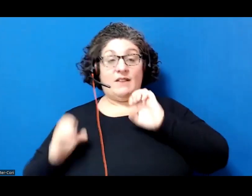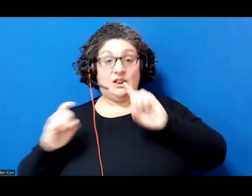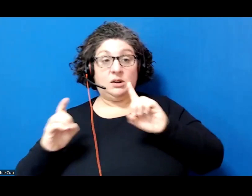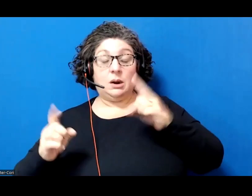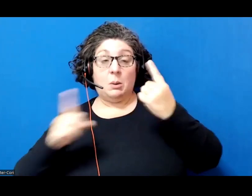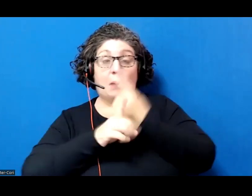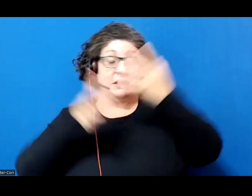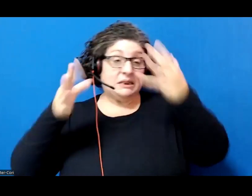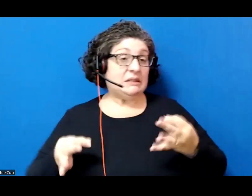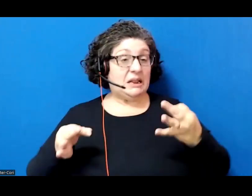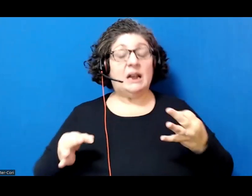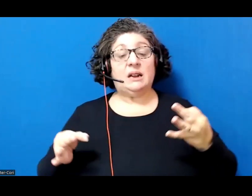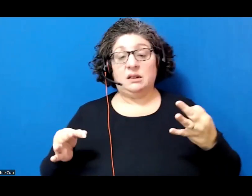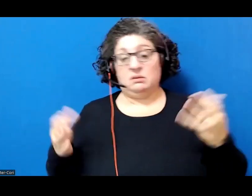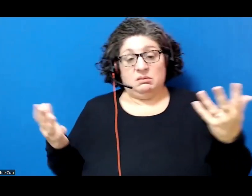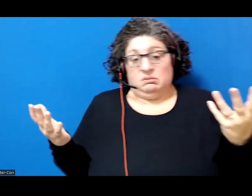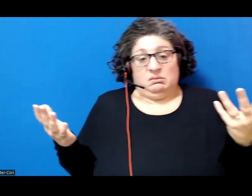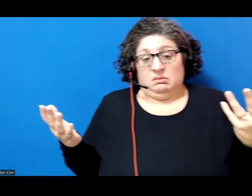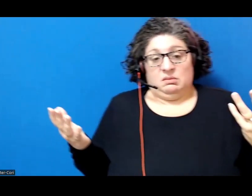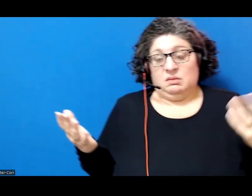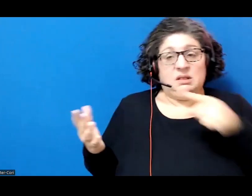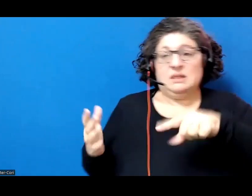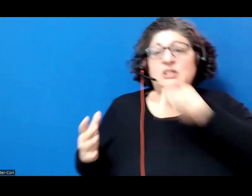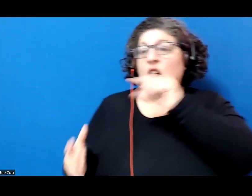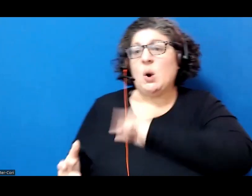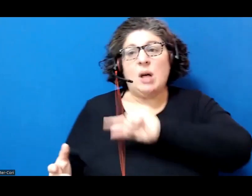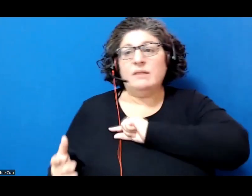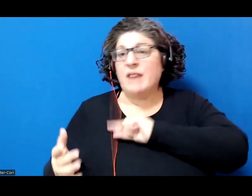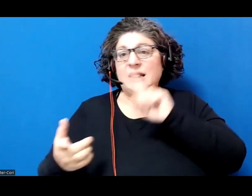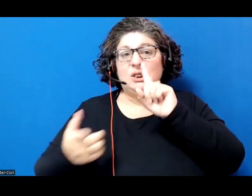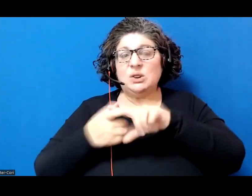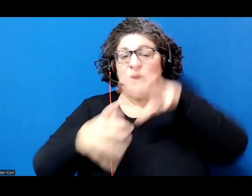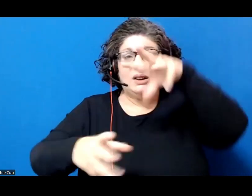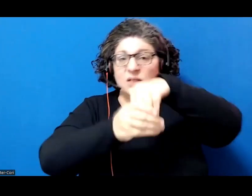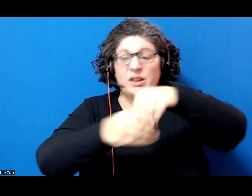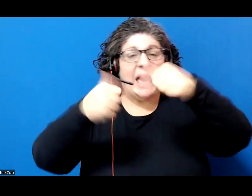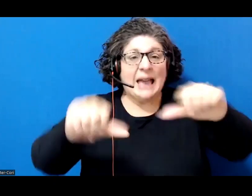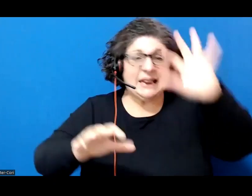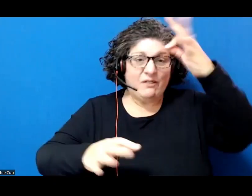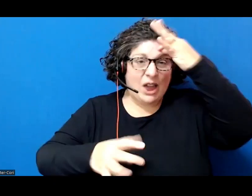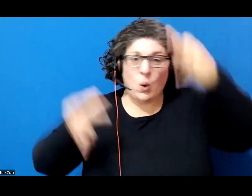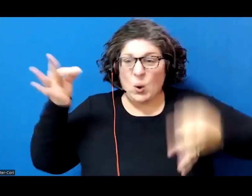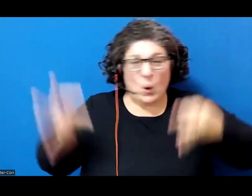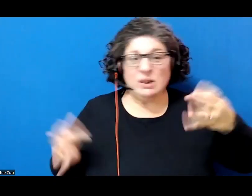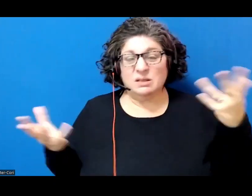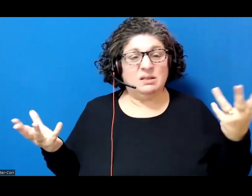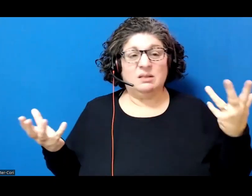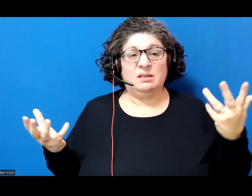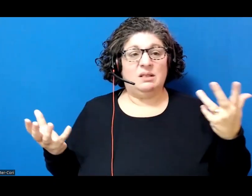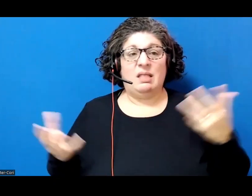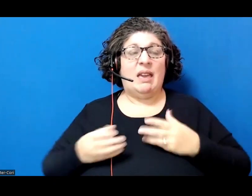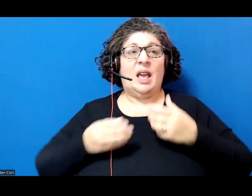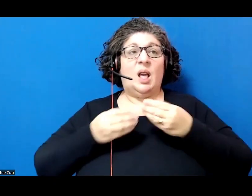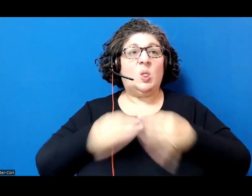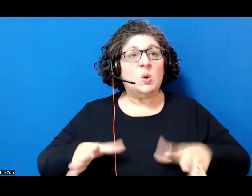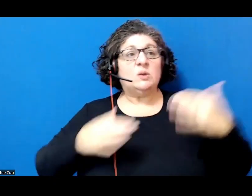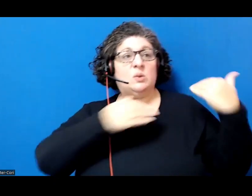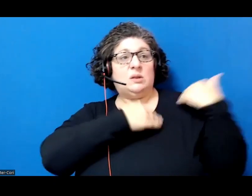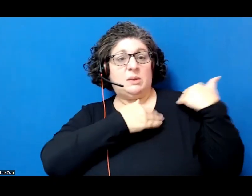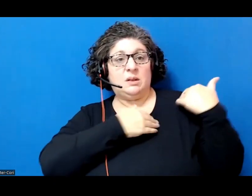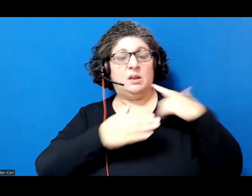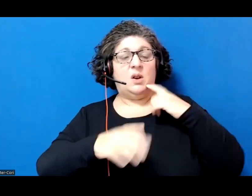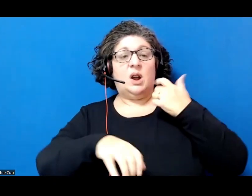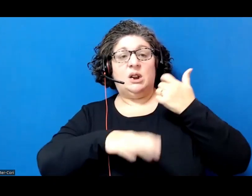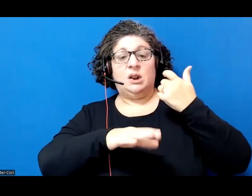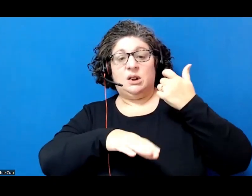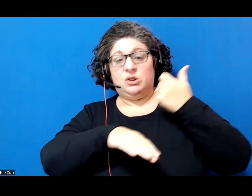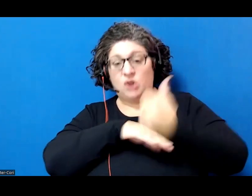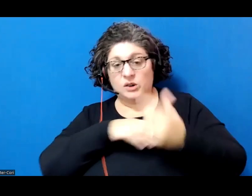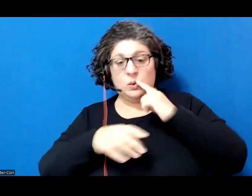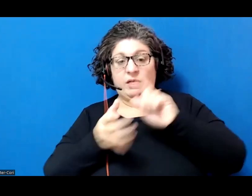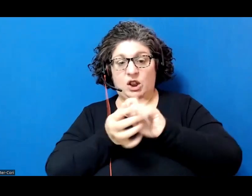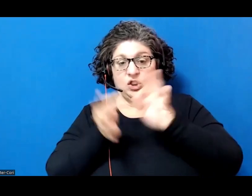I think in sew facto unqualified to serve on any court who's interpreting the Constitution